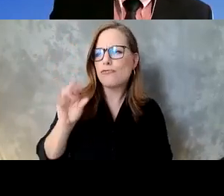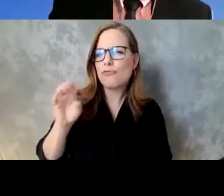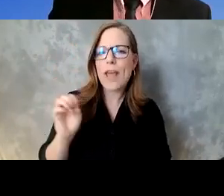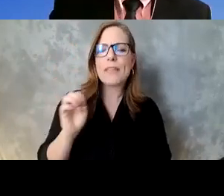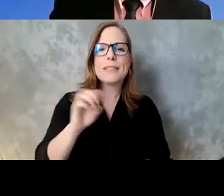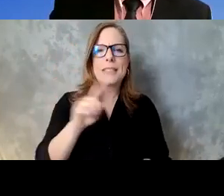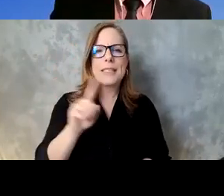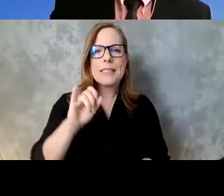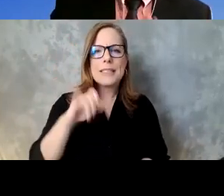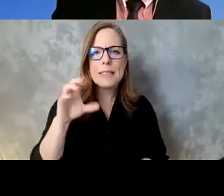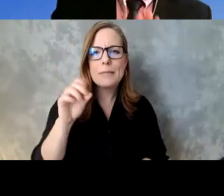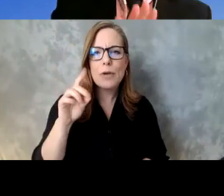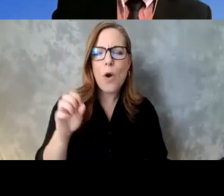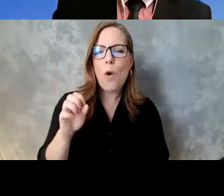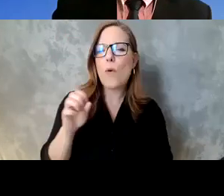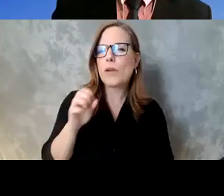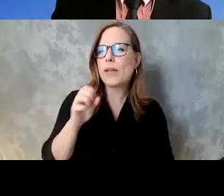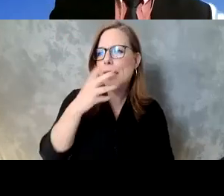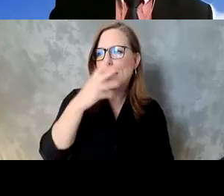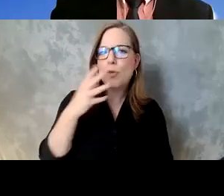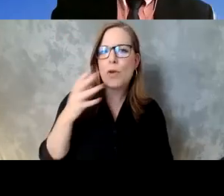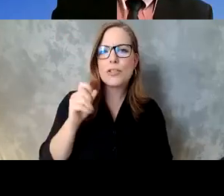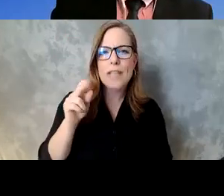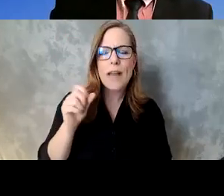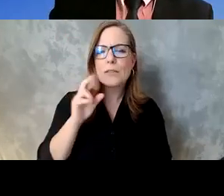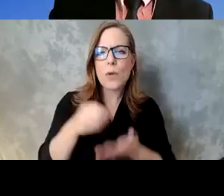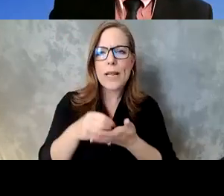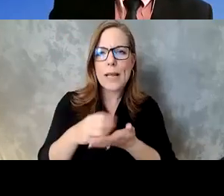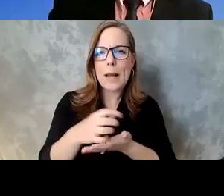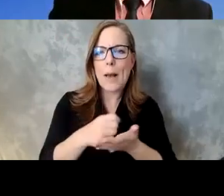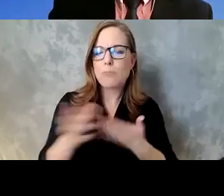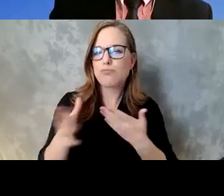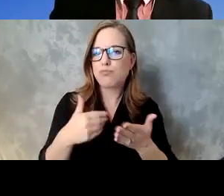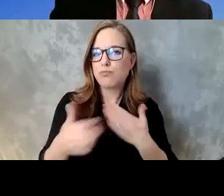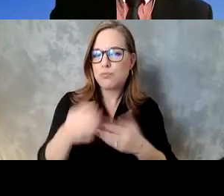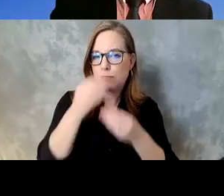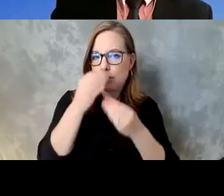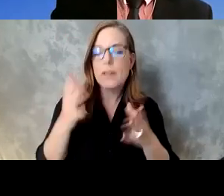status or income level every child has access to a quality learning experience the year